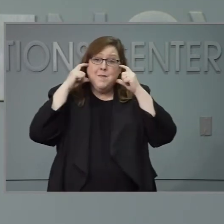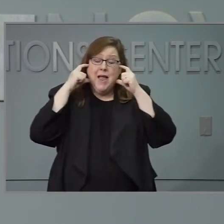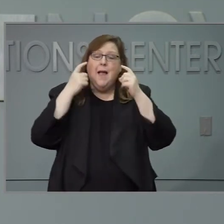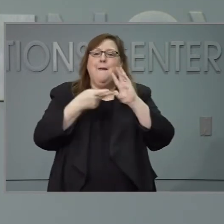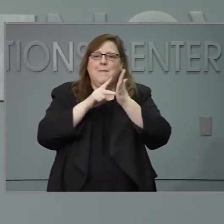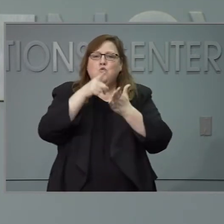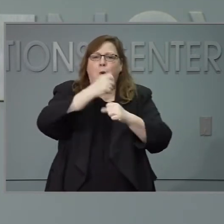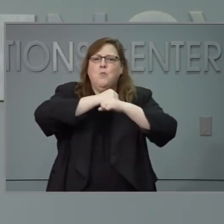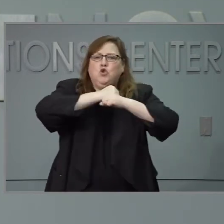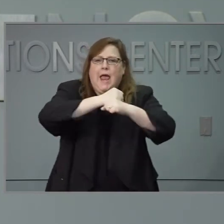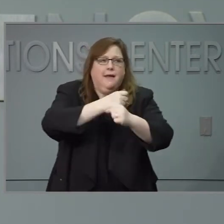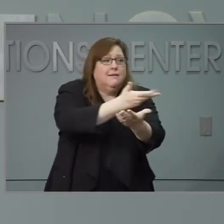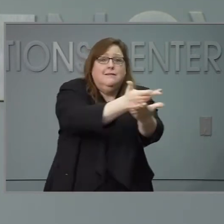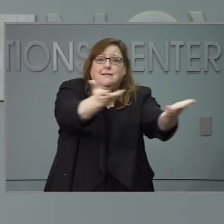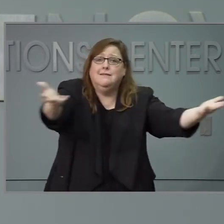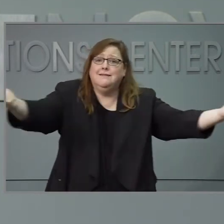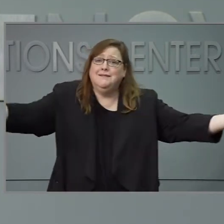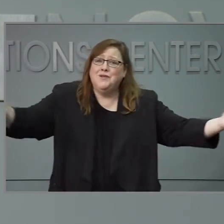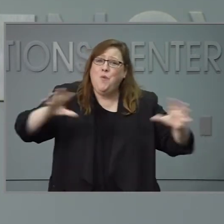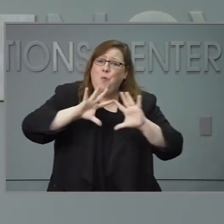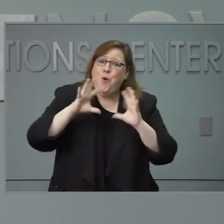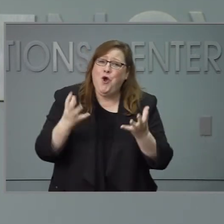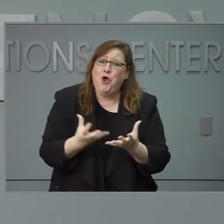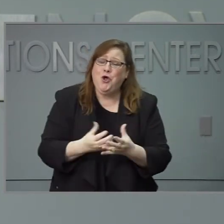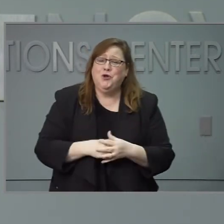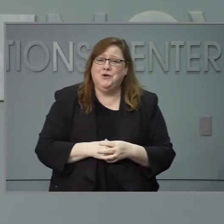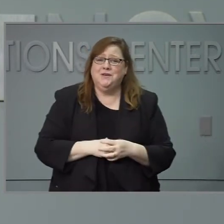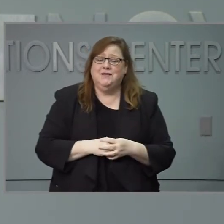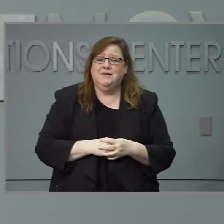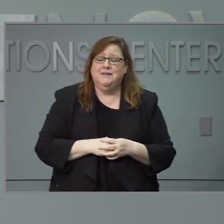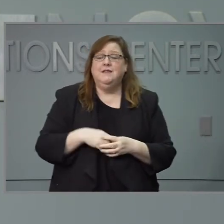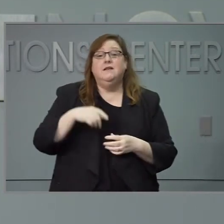LA ESCUELA, PUEDE HACERLO >> Mr. Goforth: SEÑOR COOPER,